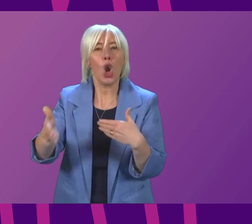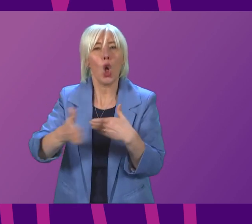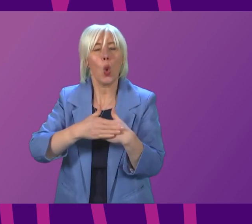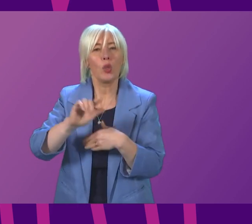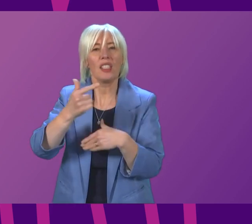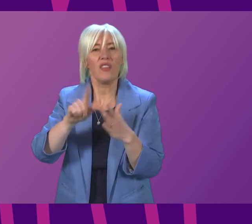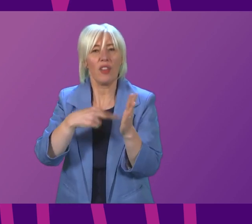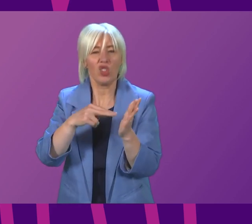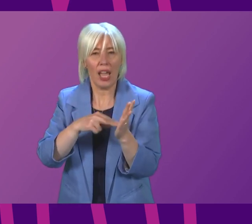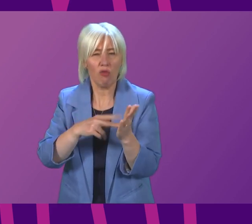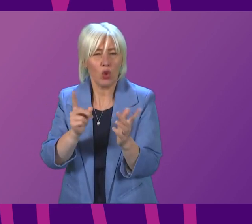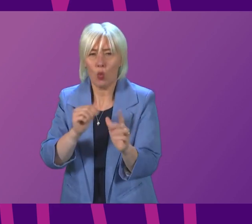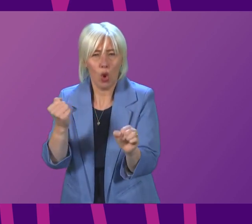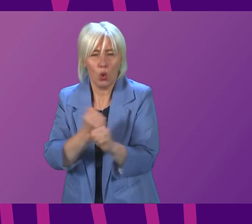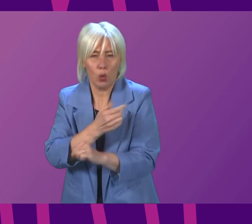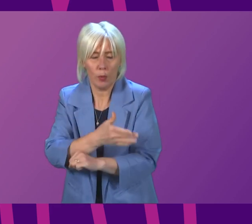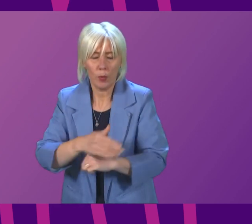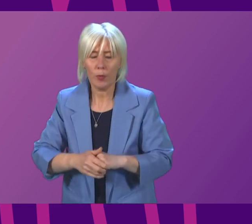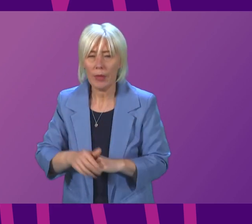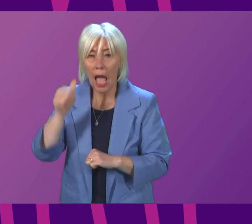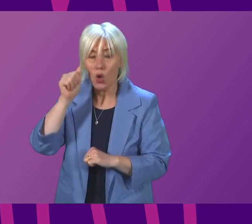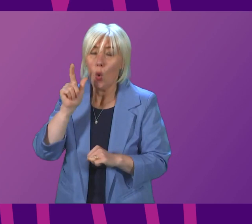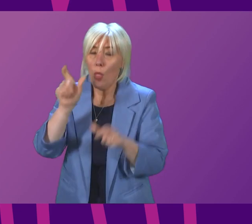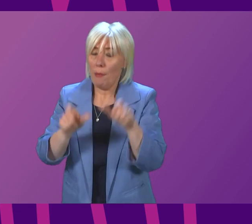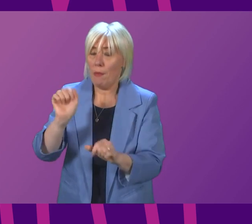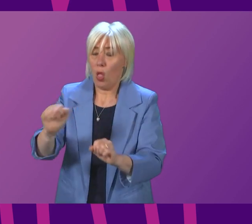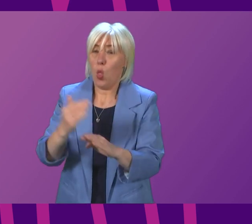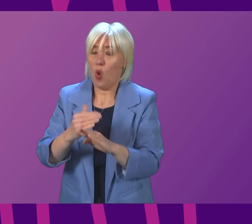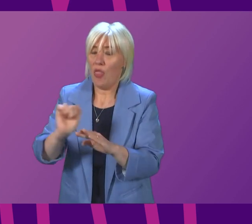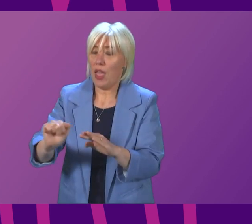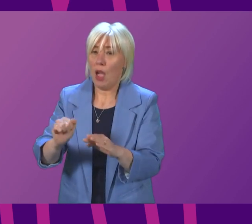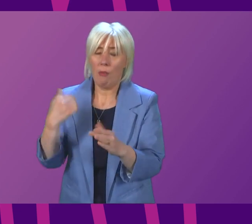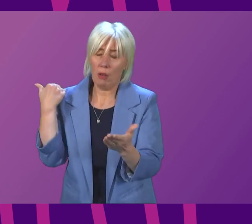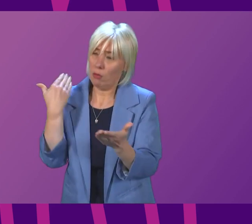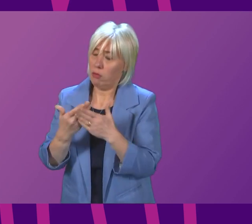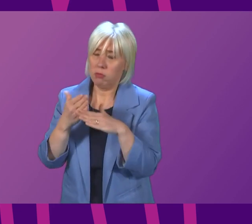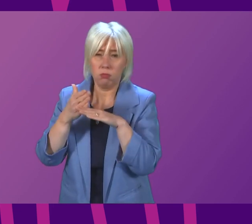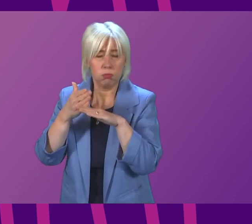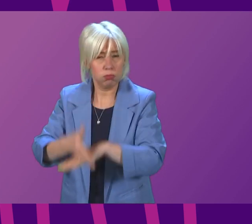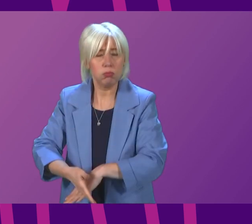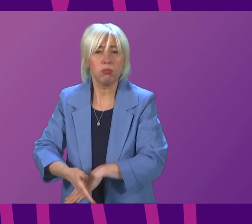over many years, and I have no doubt that they will continue to distinguish themselves through the safe decommissioning of the site.